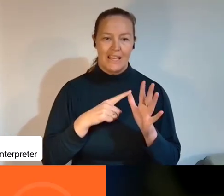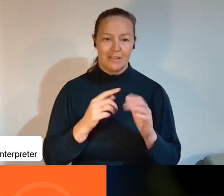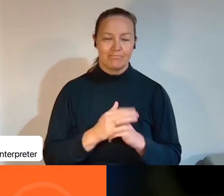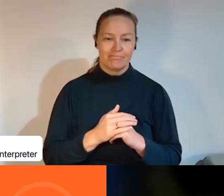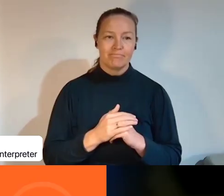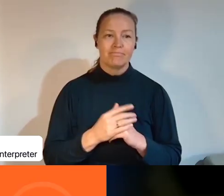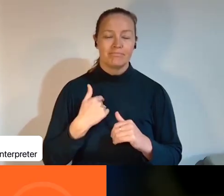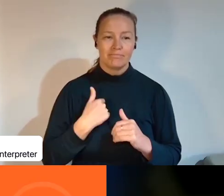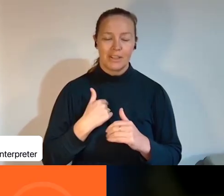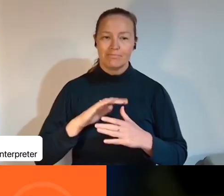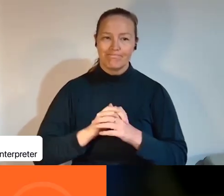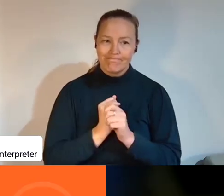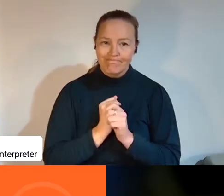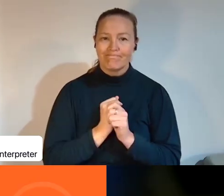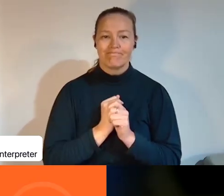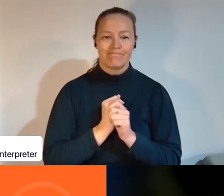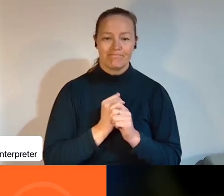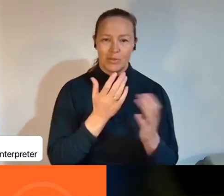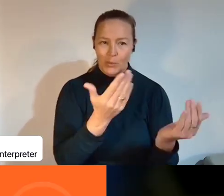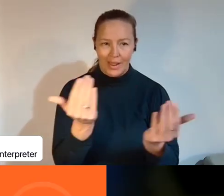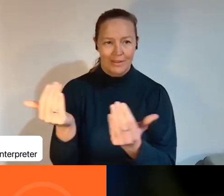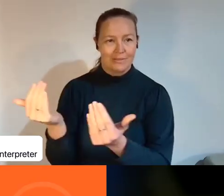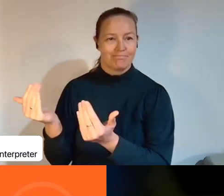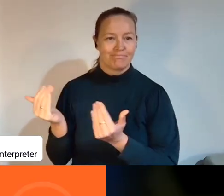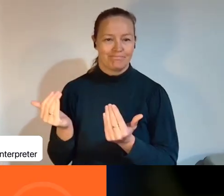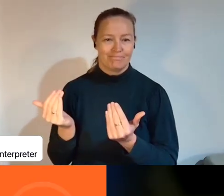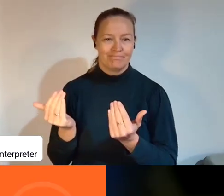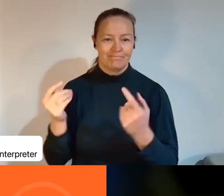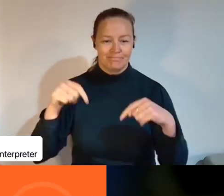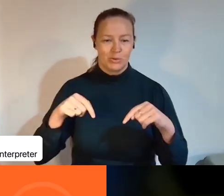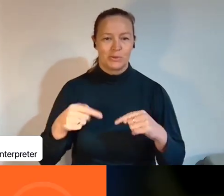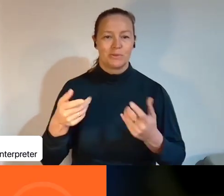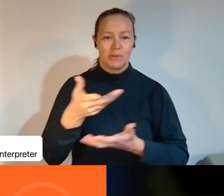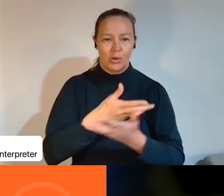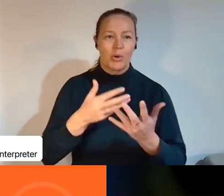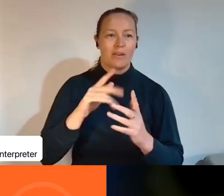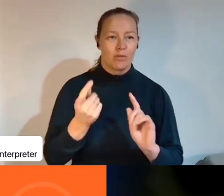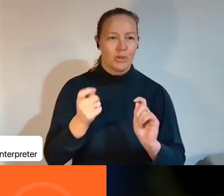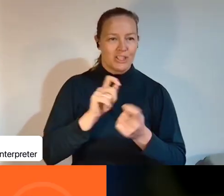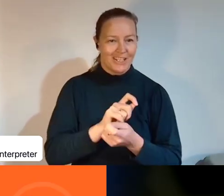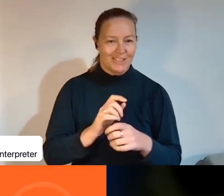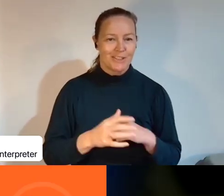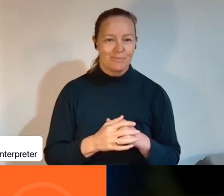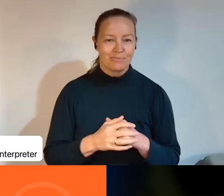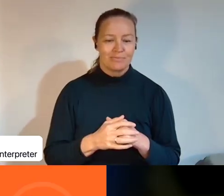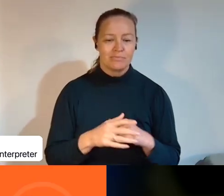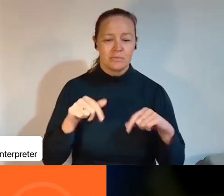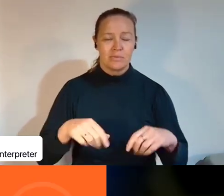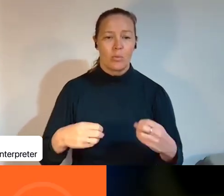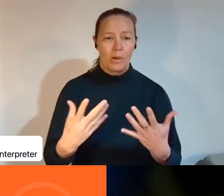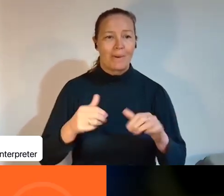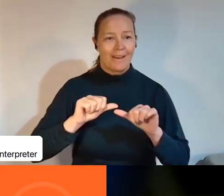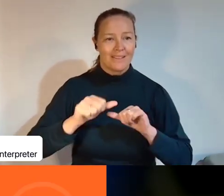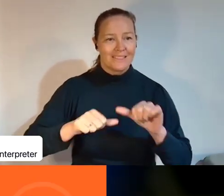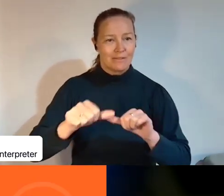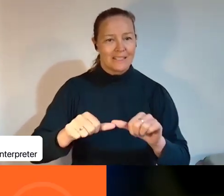pleasure to welcome you all to today's Kōrero For Change, a webinar series brought to you by